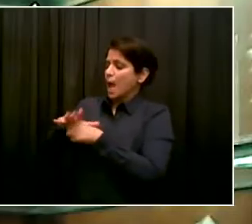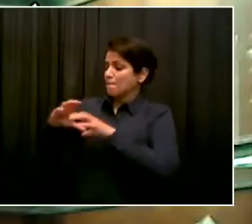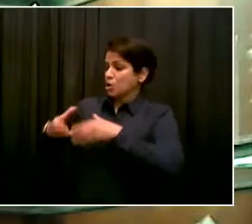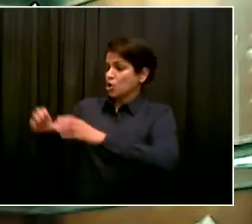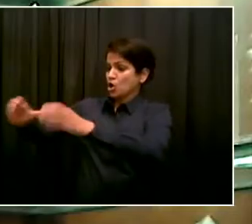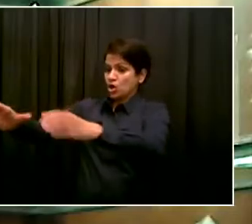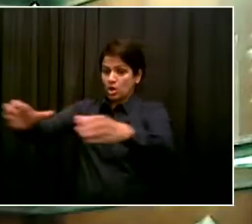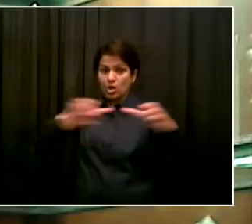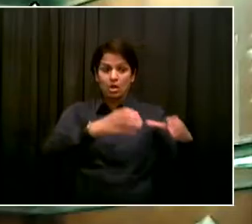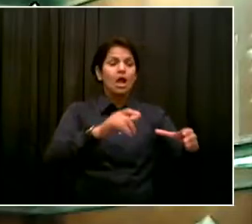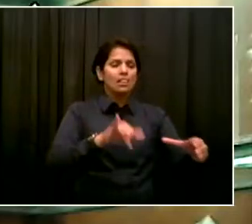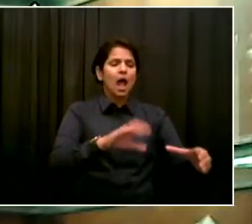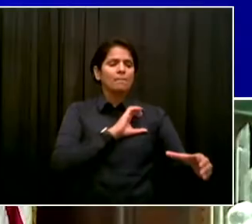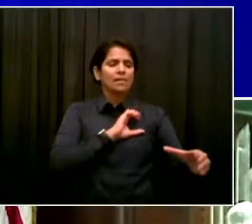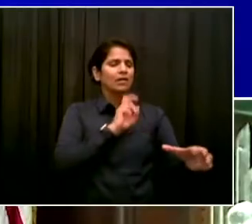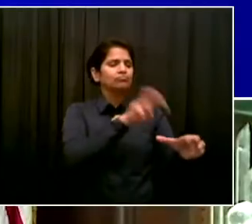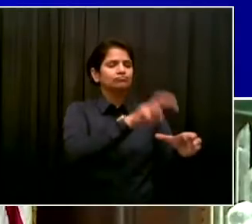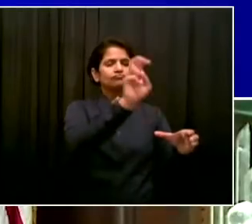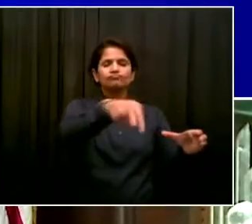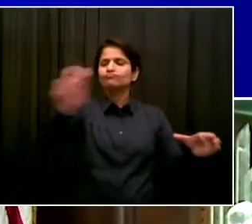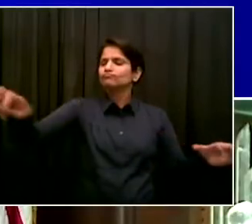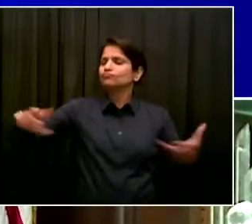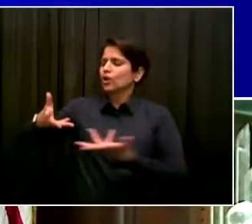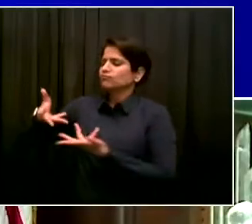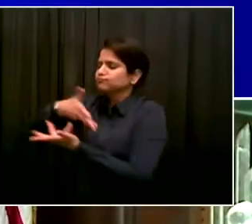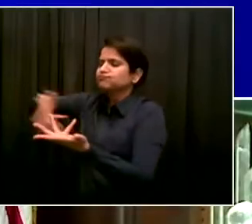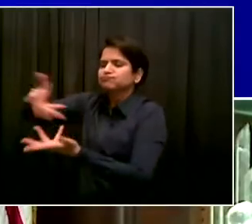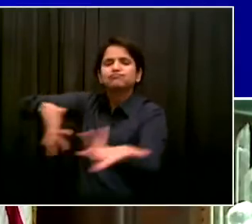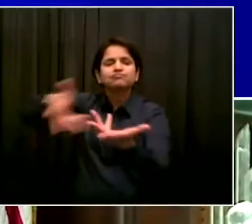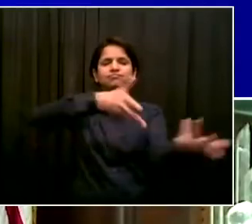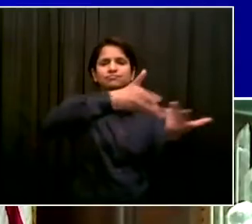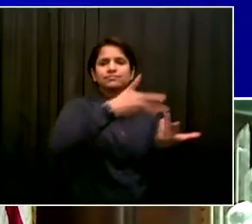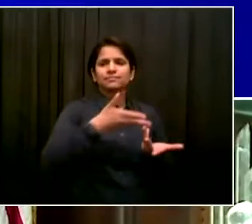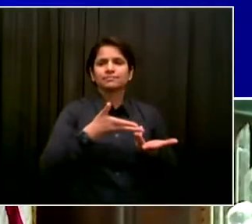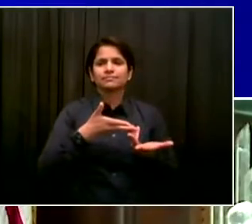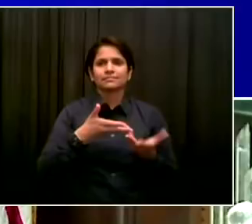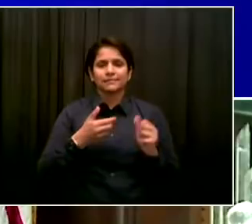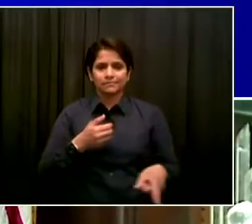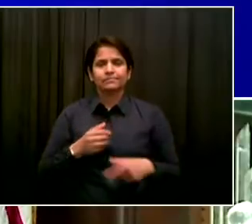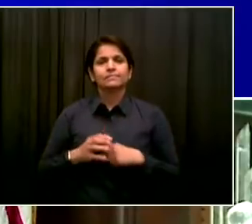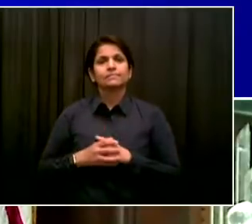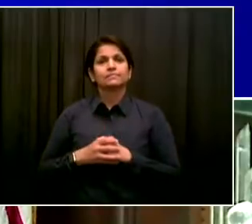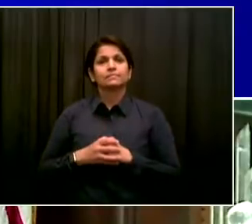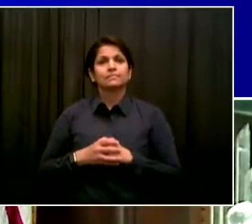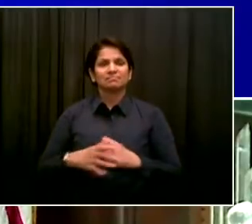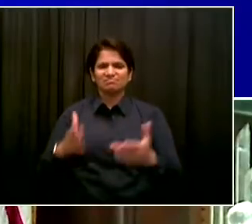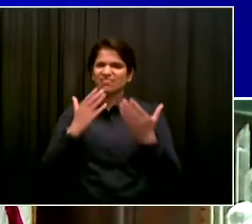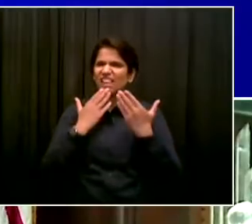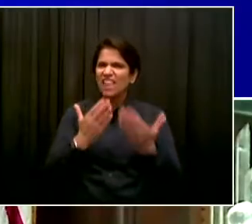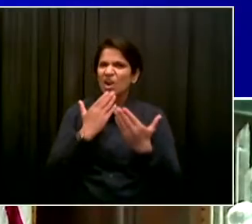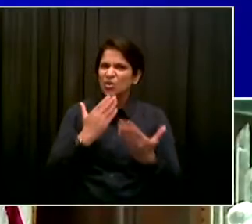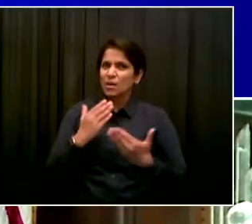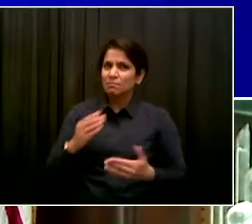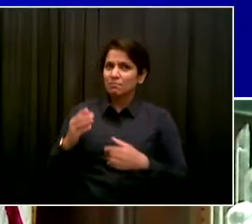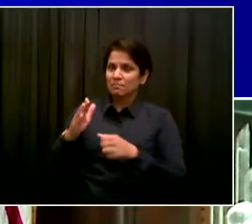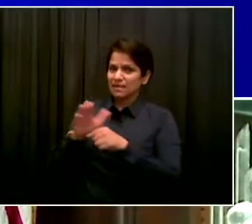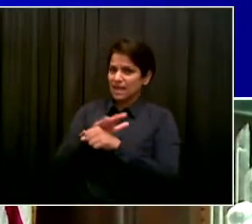NEIGHBORHOOD POLICING INTO THE 23rd CENTURY. SO THANK YOU MR. MAYOR FOR YOUR CONTINUED